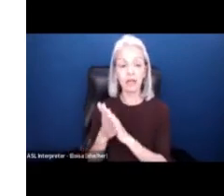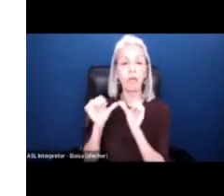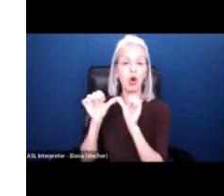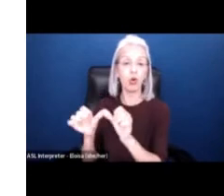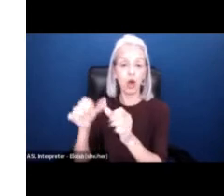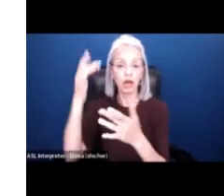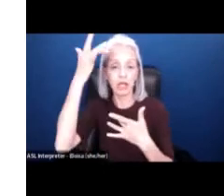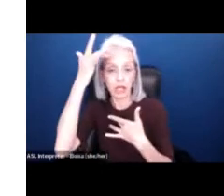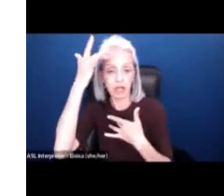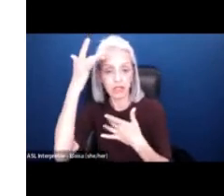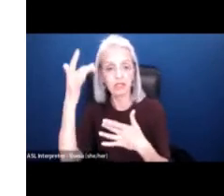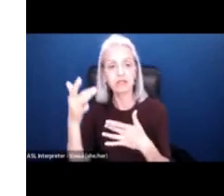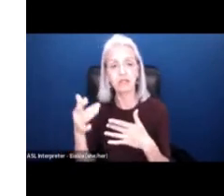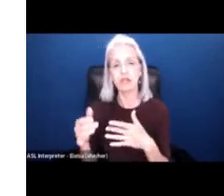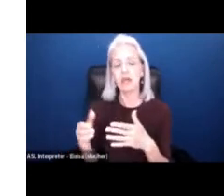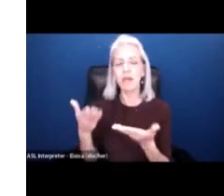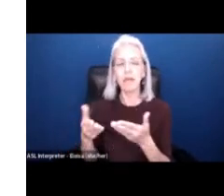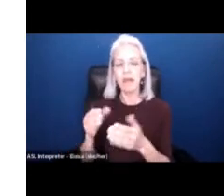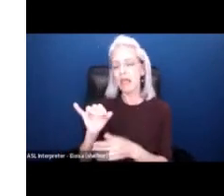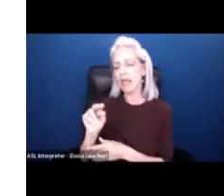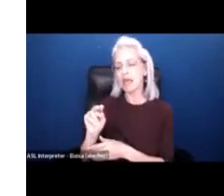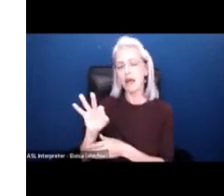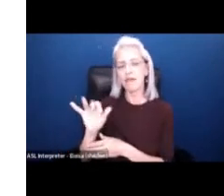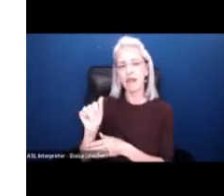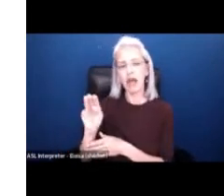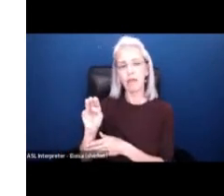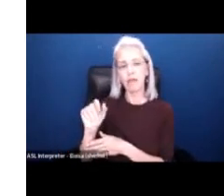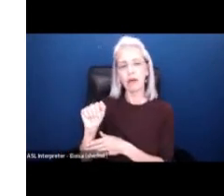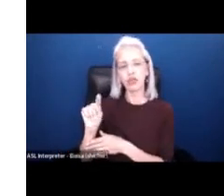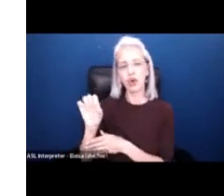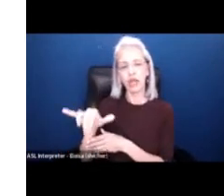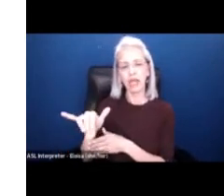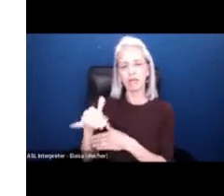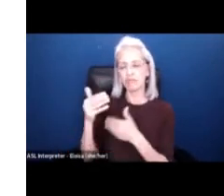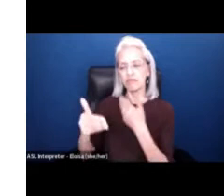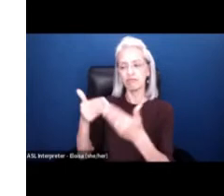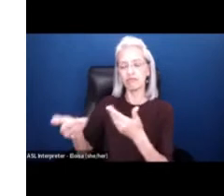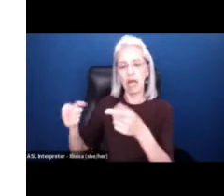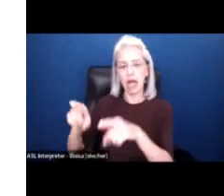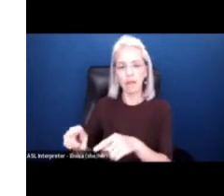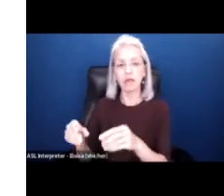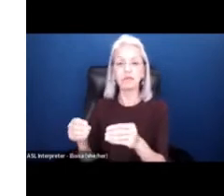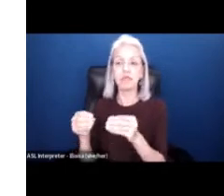chronic we think inflammatory process that can happen after a TBI more in some people than others. But that in some people